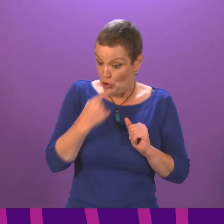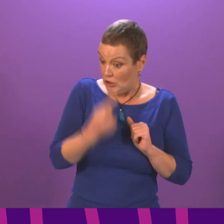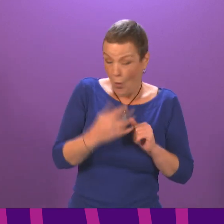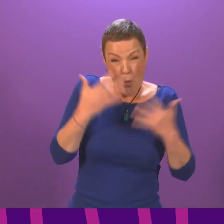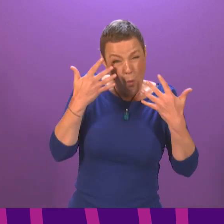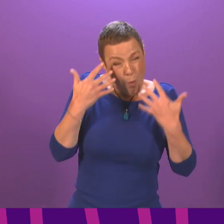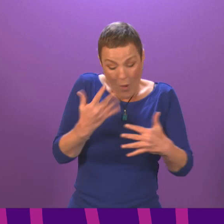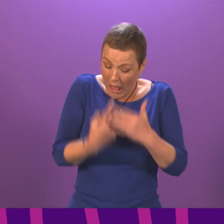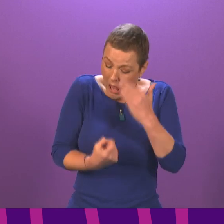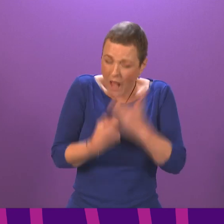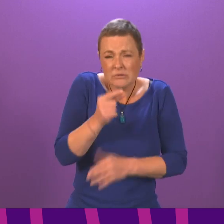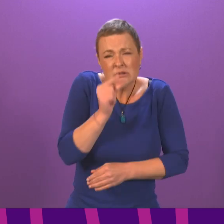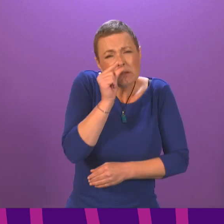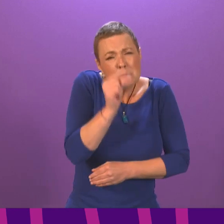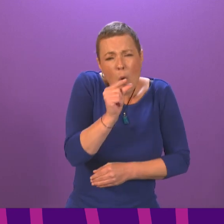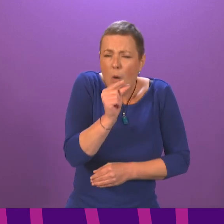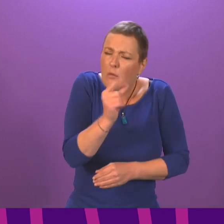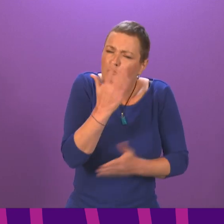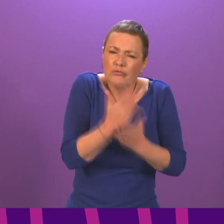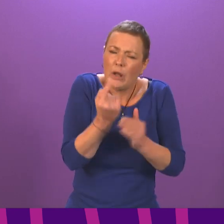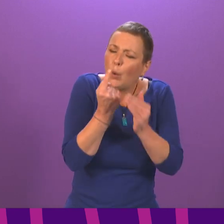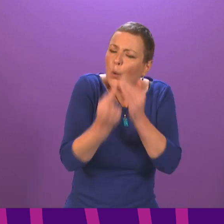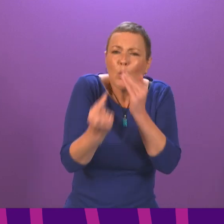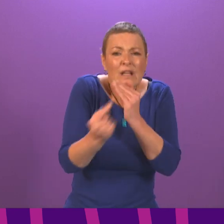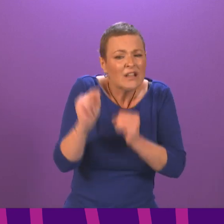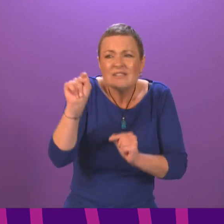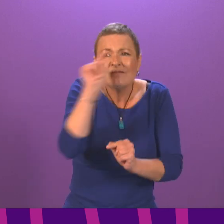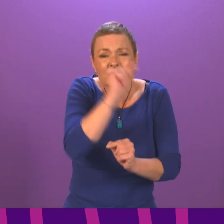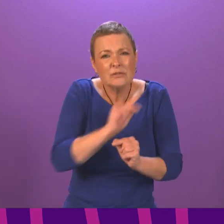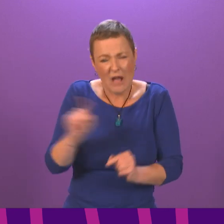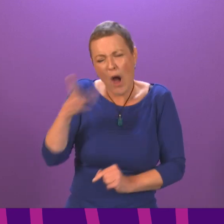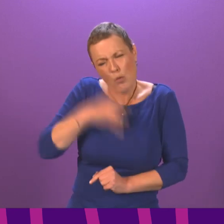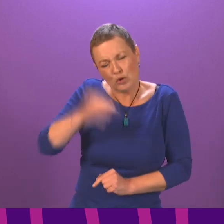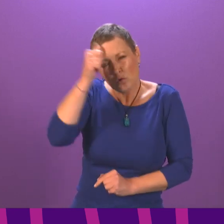“a very small number of exceptional cases”.—[Official Report, 24 November 2020; c 3.] I ask the First Minister: how many cases?